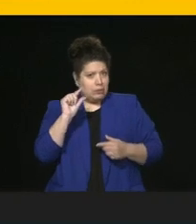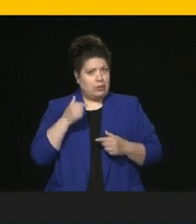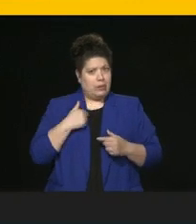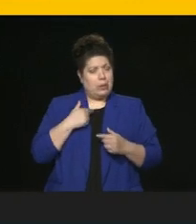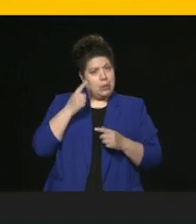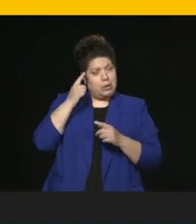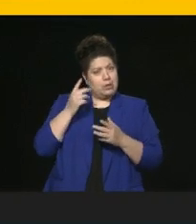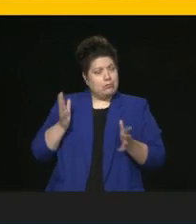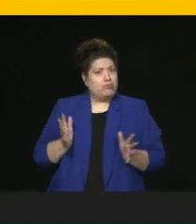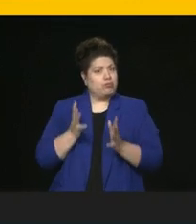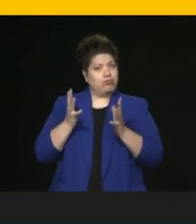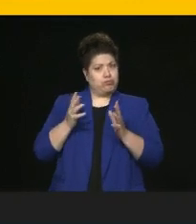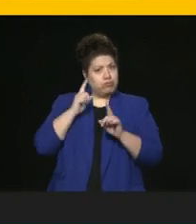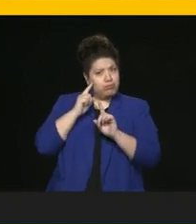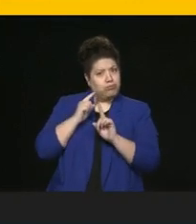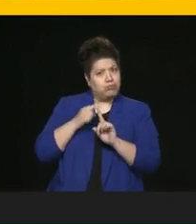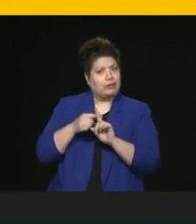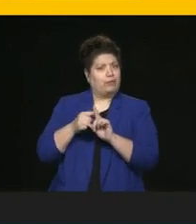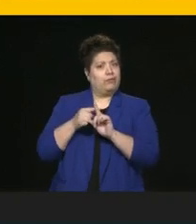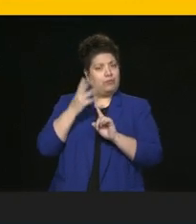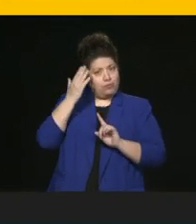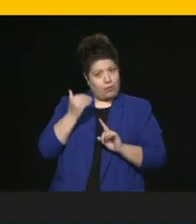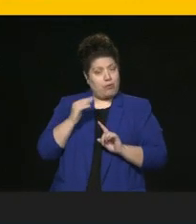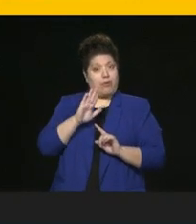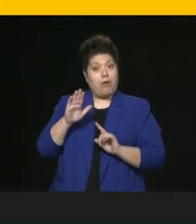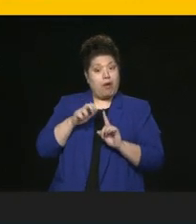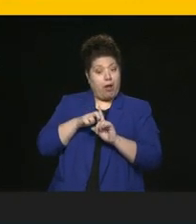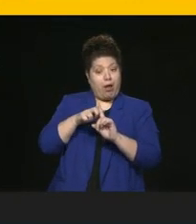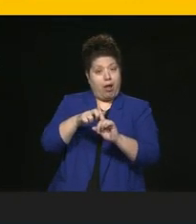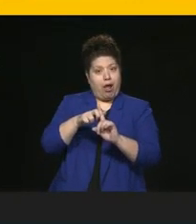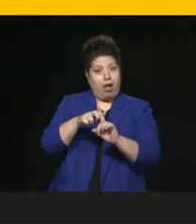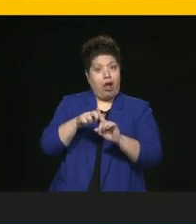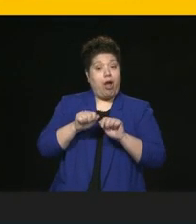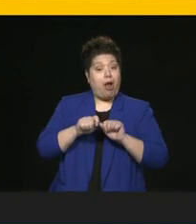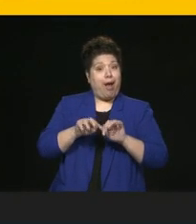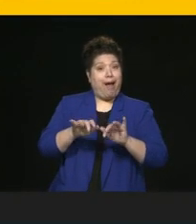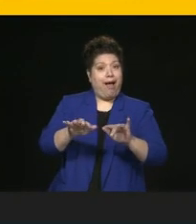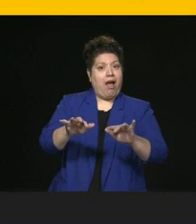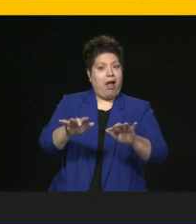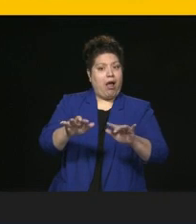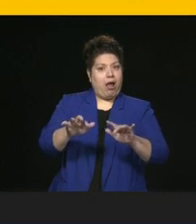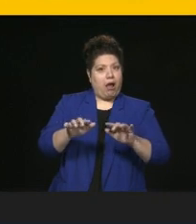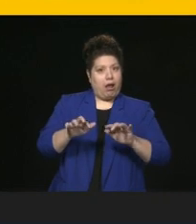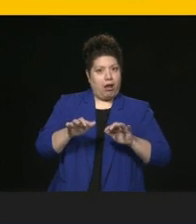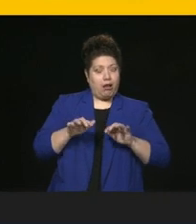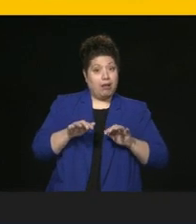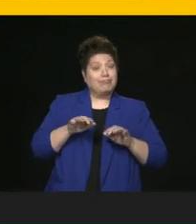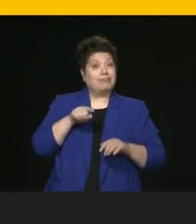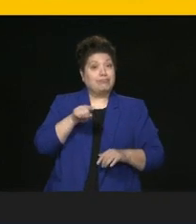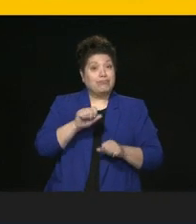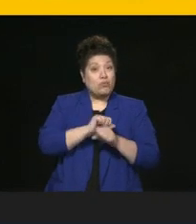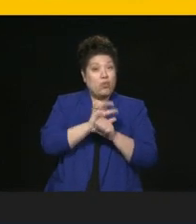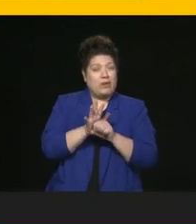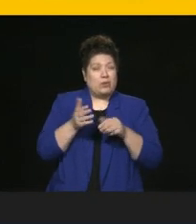IS CAUSE FOR CAUTIOUS OPTIMISM COMING FROM OUR EPIDEMIOLOGICAL DATA.